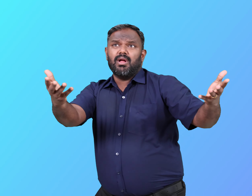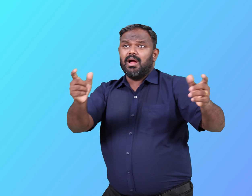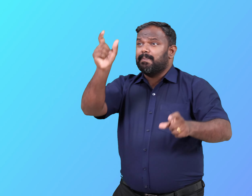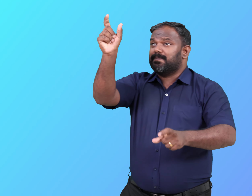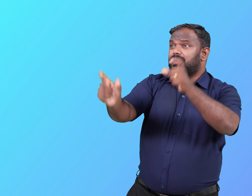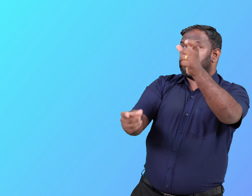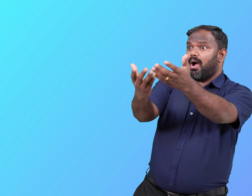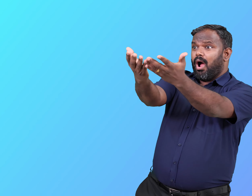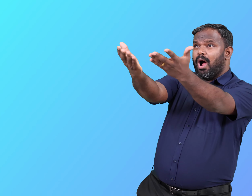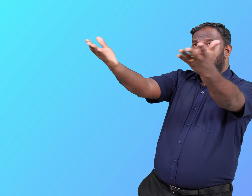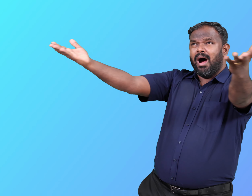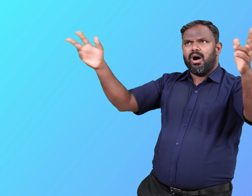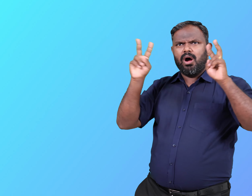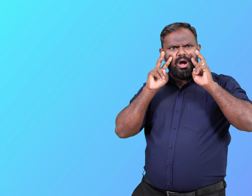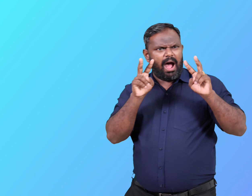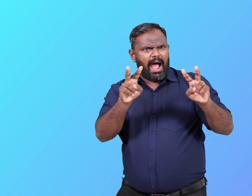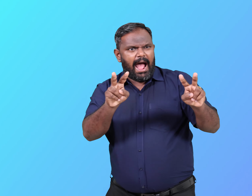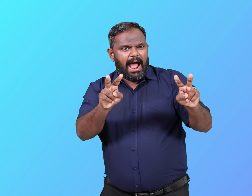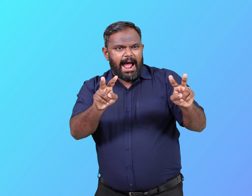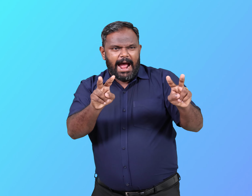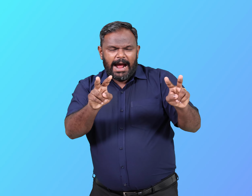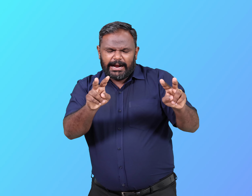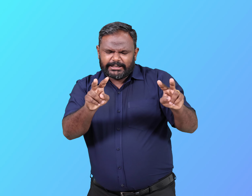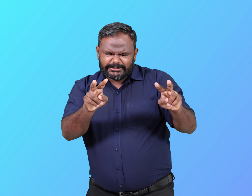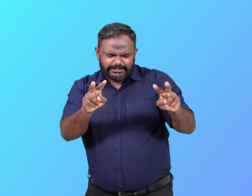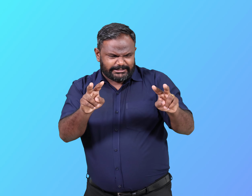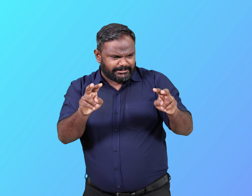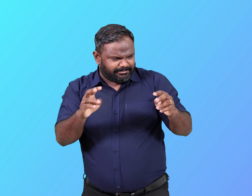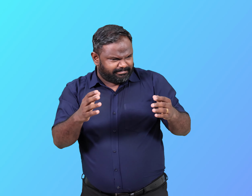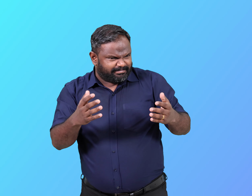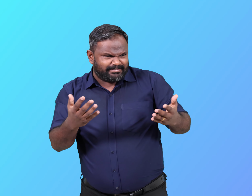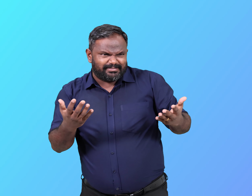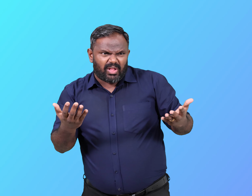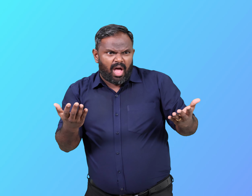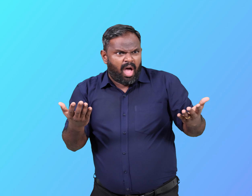Then everyone who sees them will shake their heads in amazement.